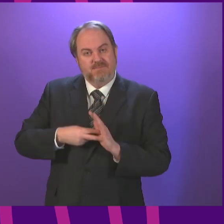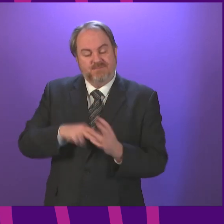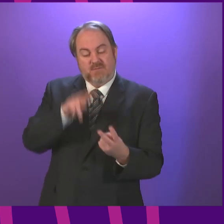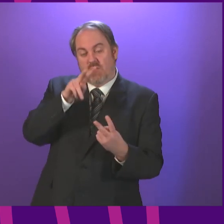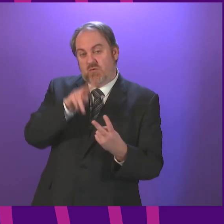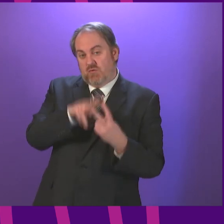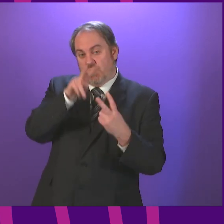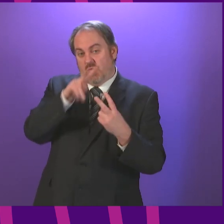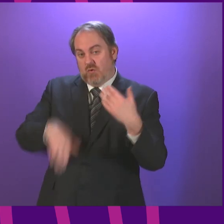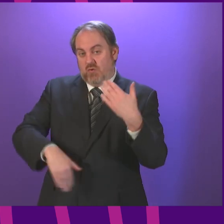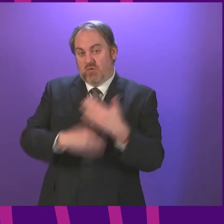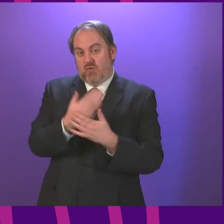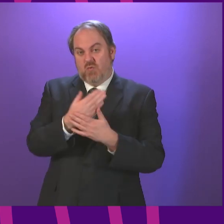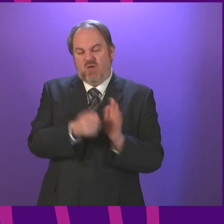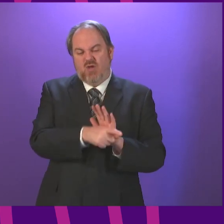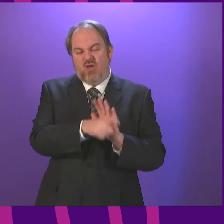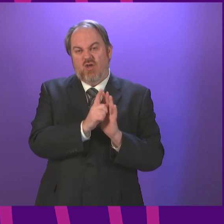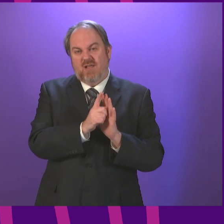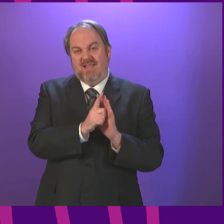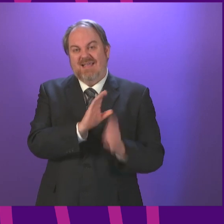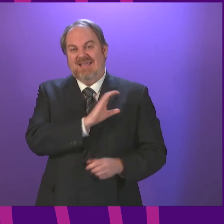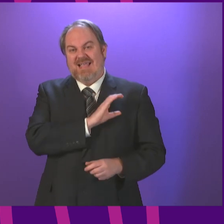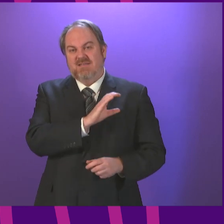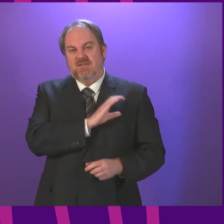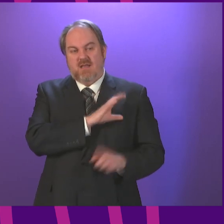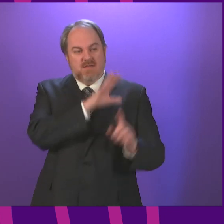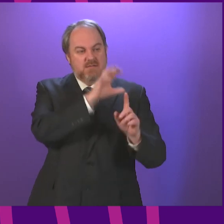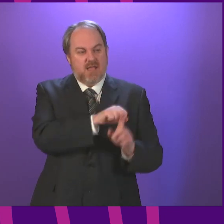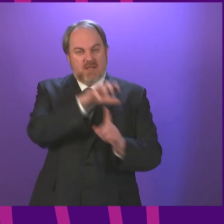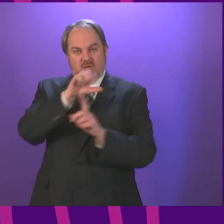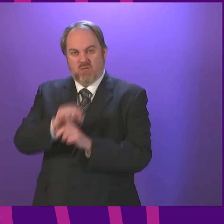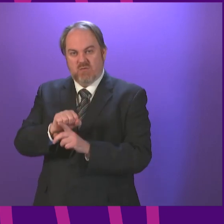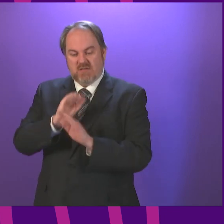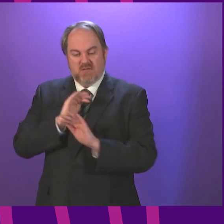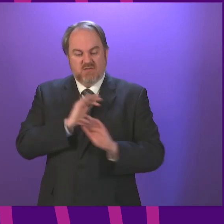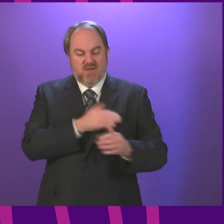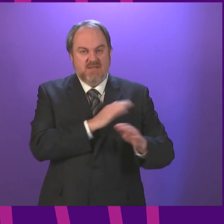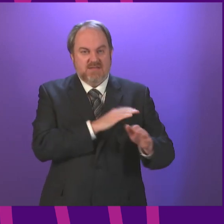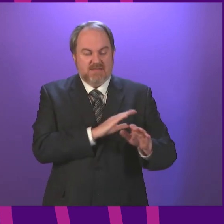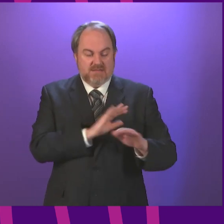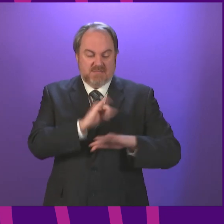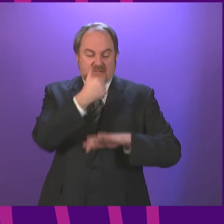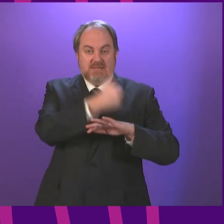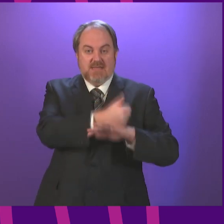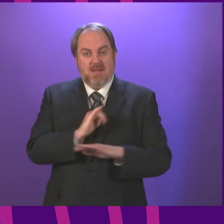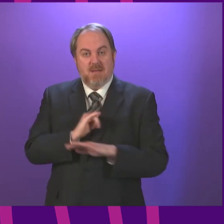cancer diagnostic centres are being established within existing NHS infrastructure by the